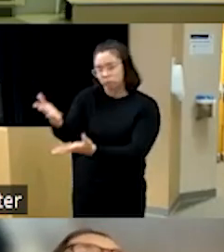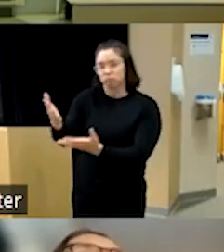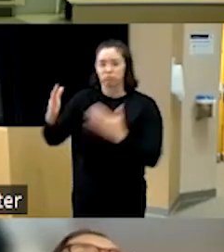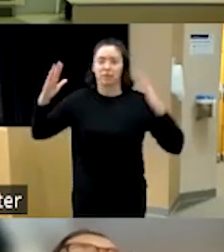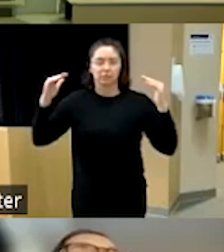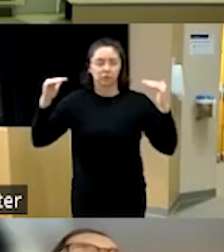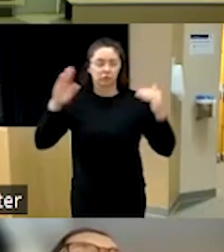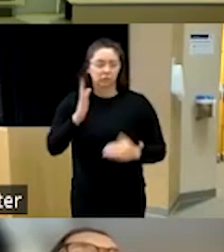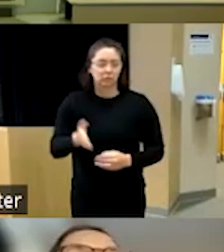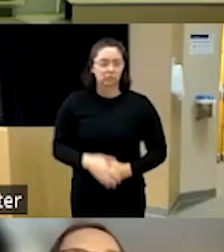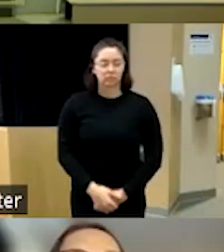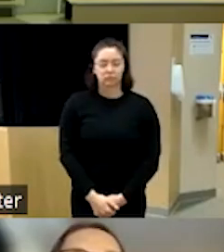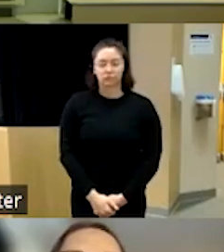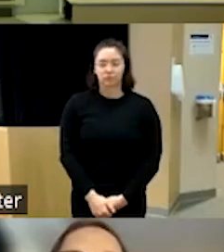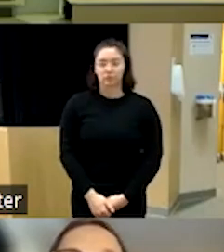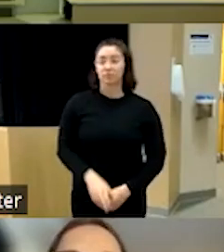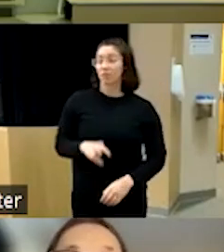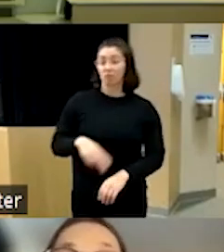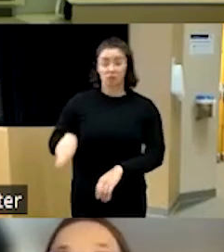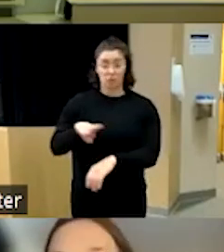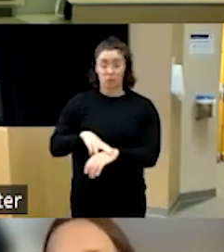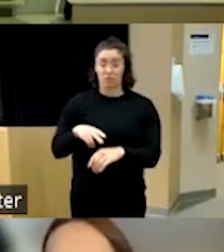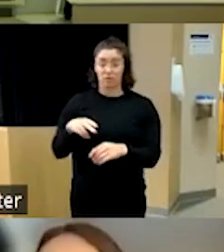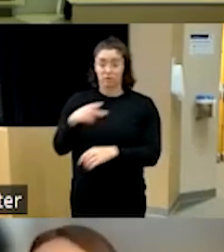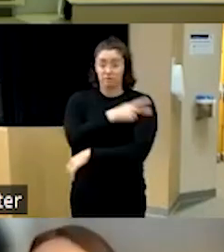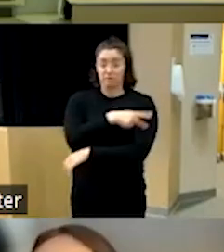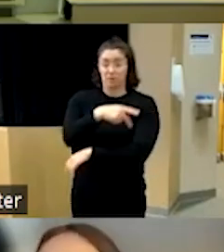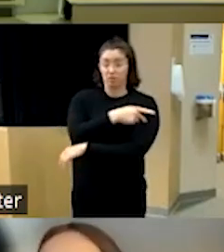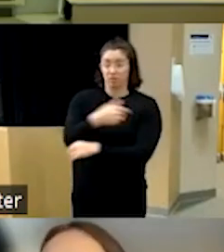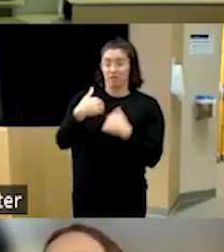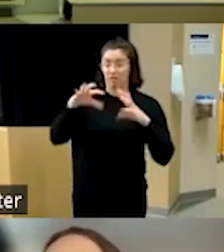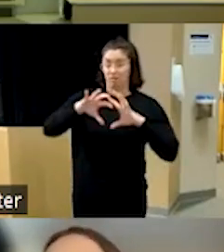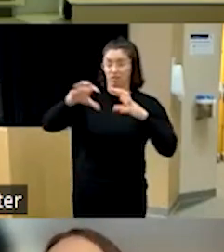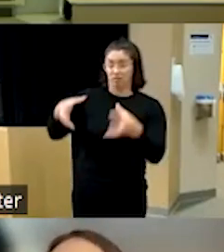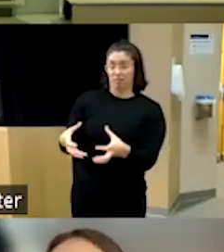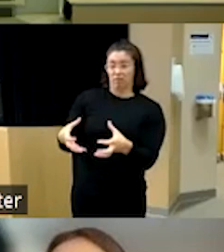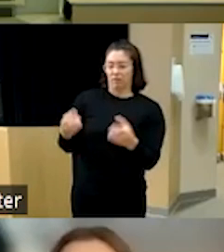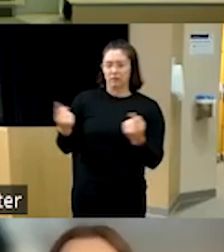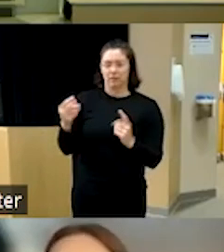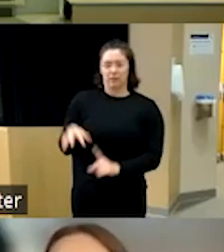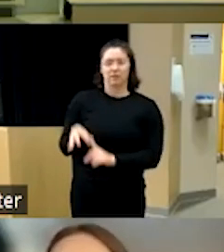um of course patients come with a hope that we will have something special especially at